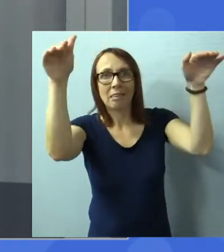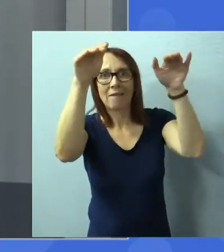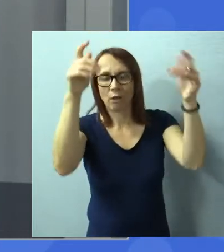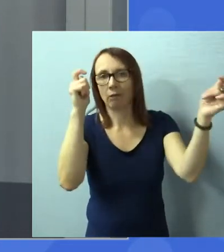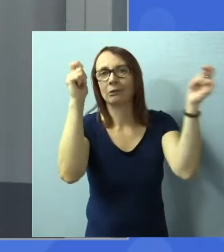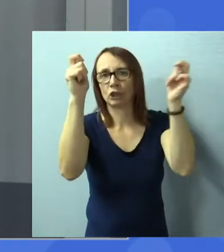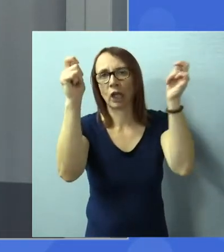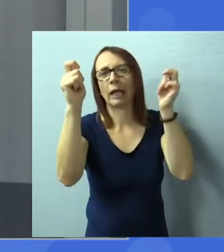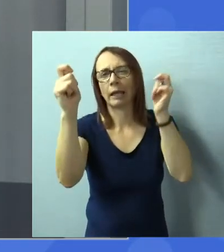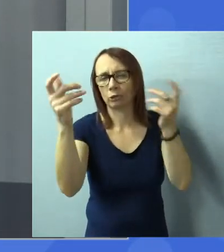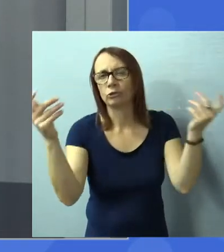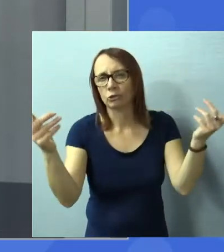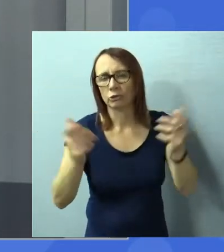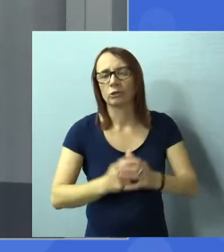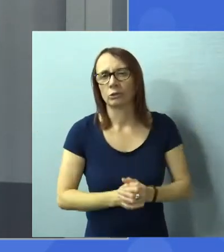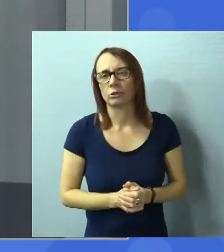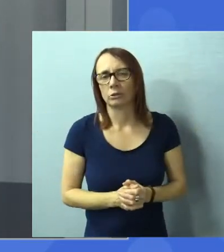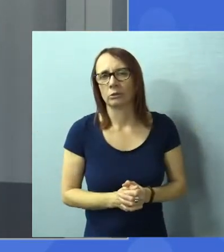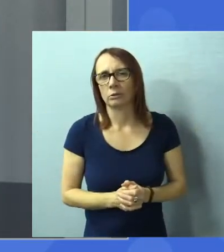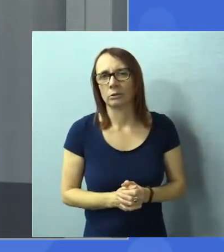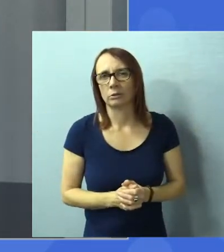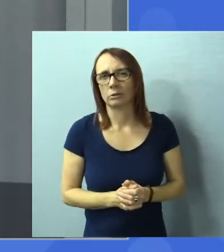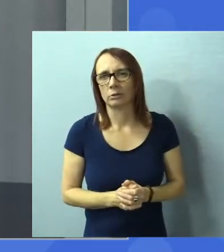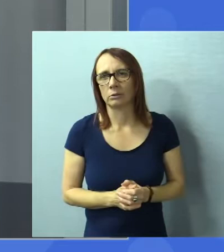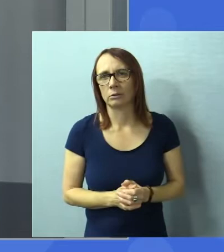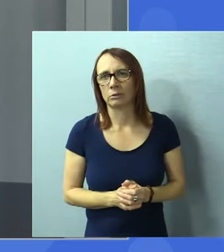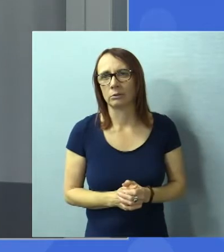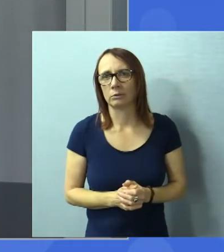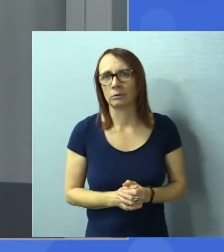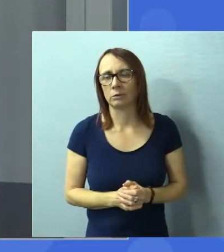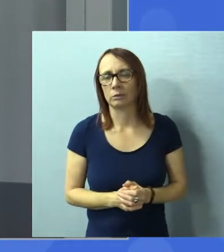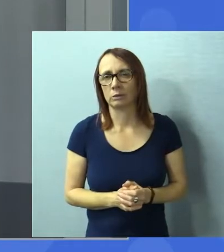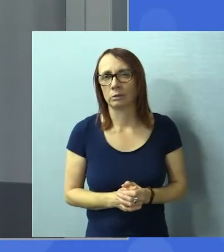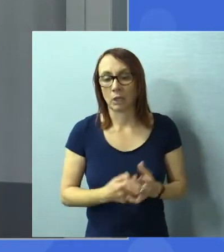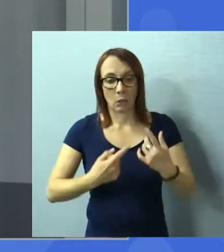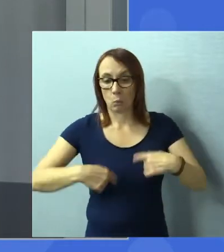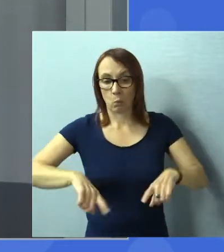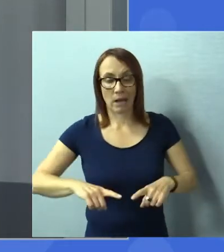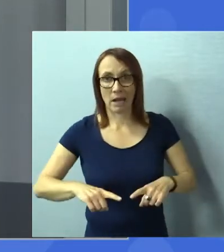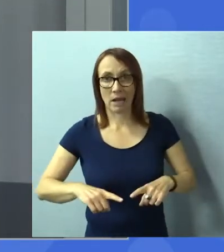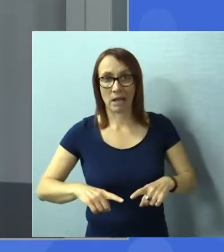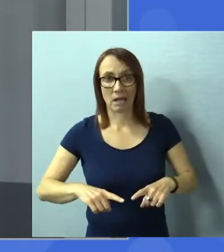we will continue to contribute bother me we won't have voice and the European